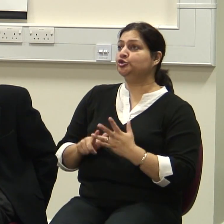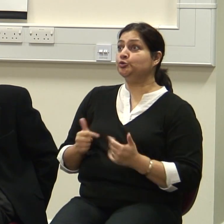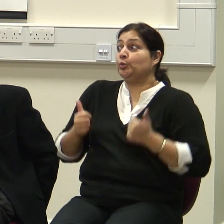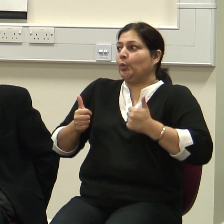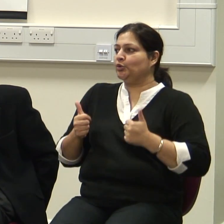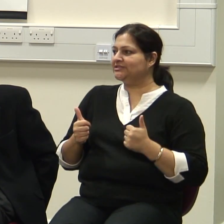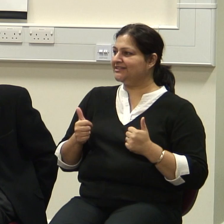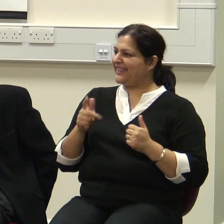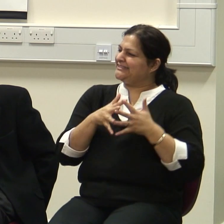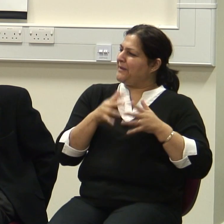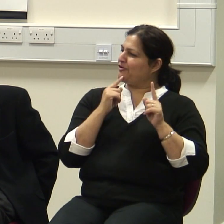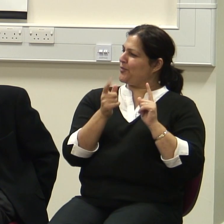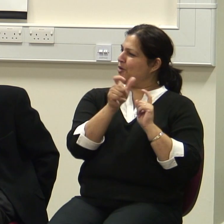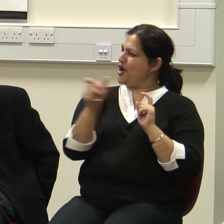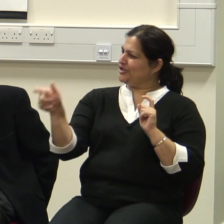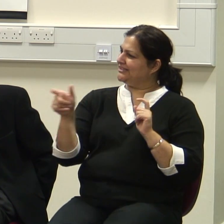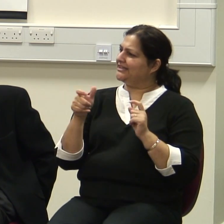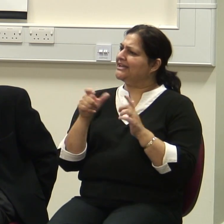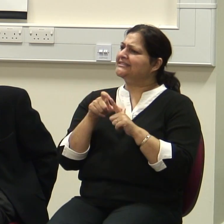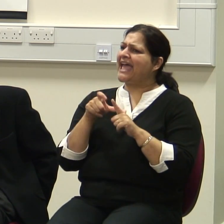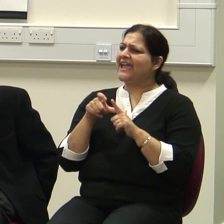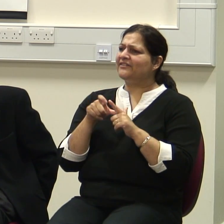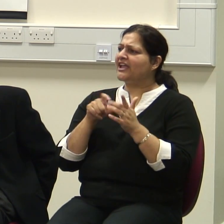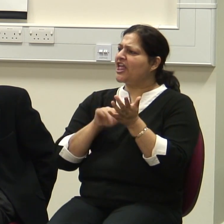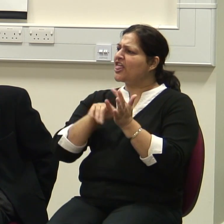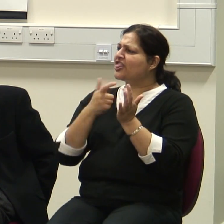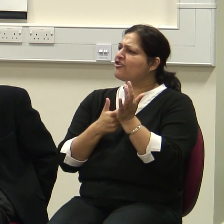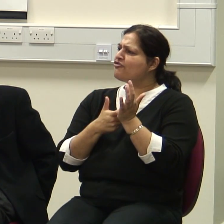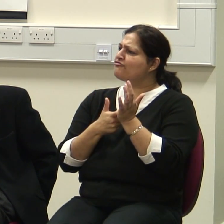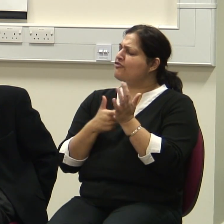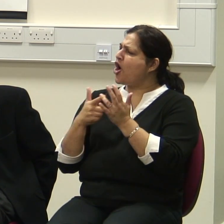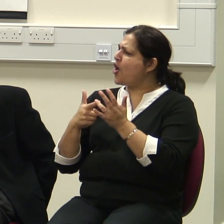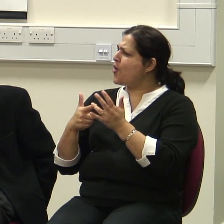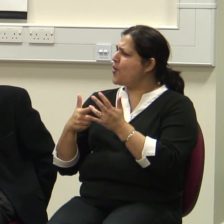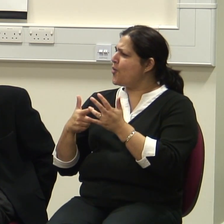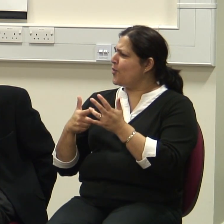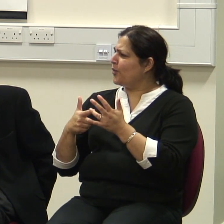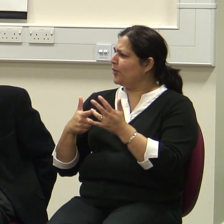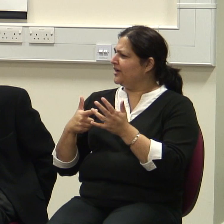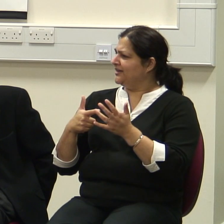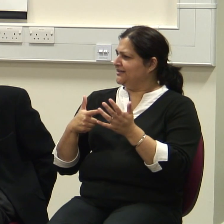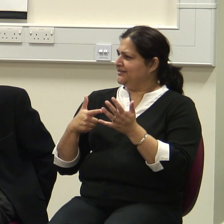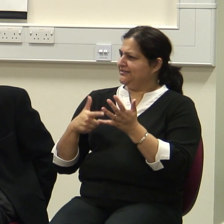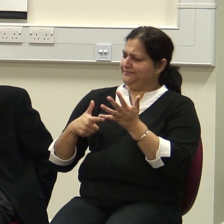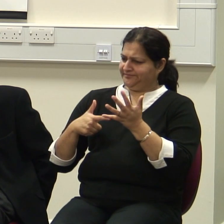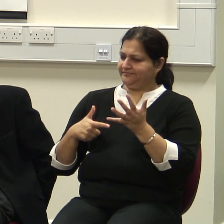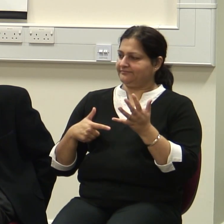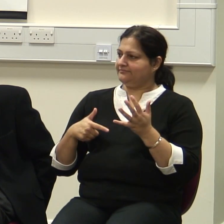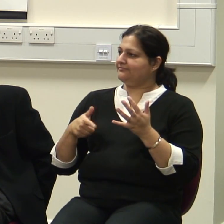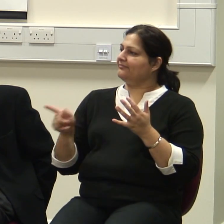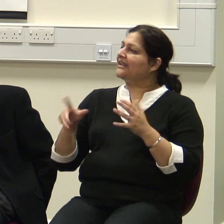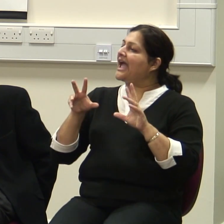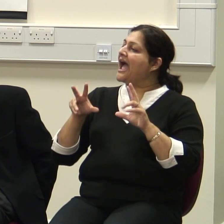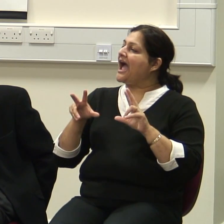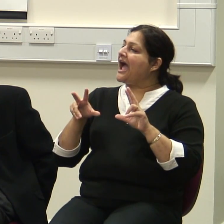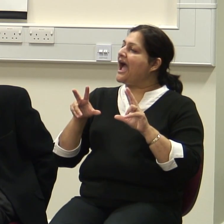American saying. I think David Theroux, the famous writer, anti-abolitionist, said “if